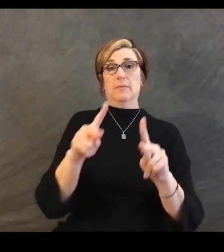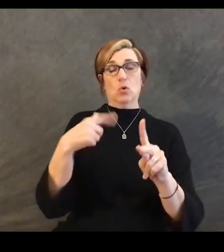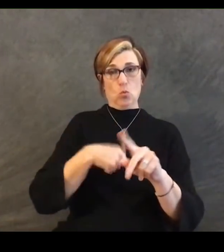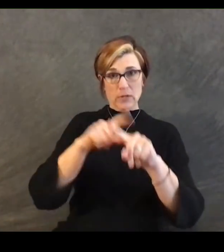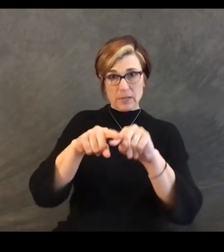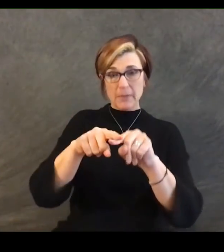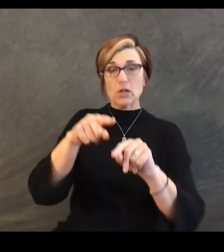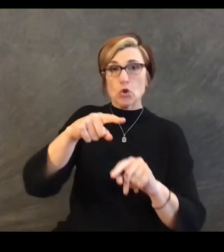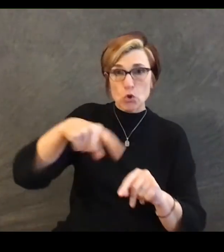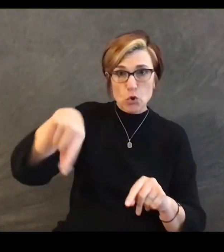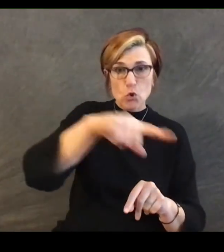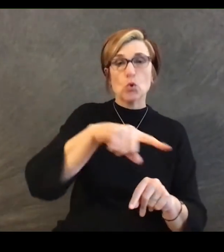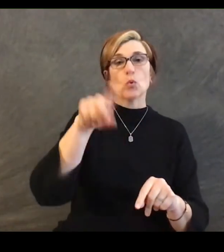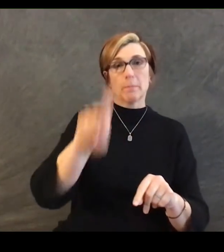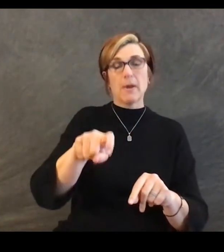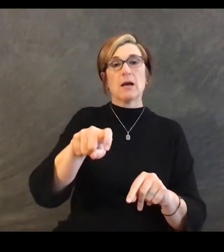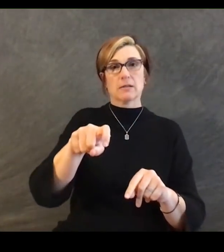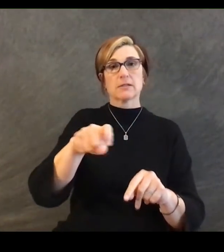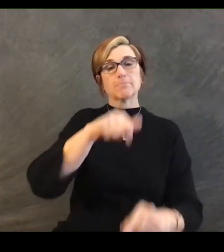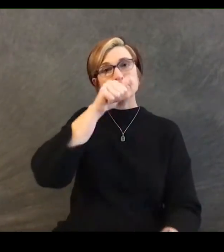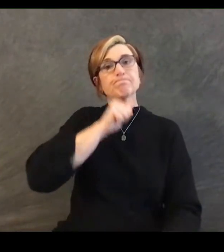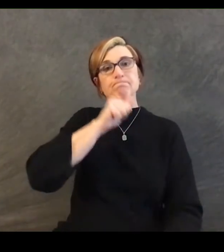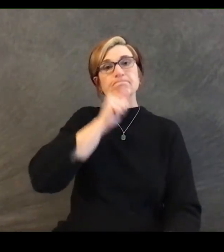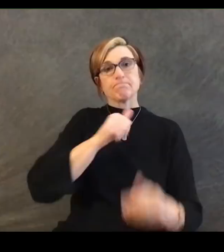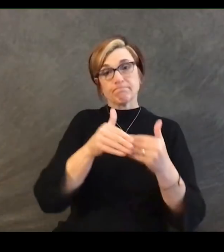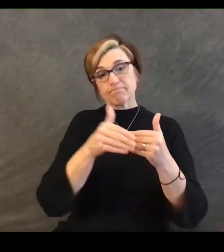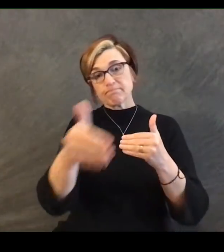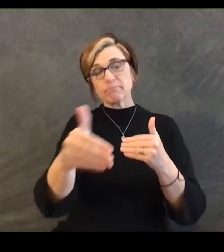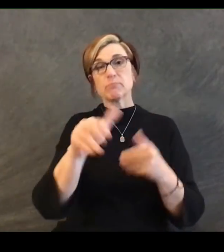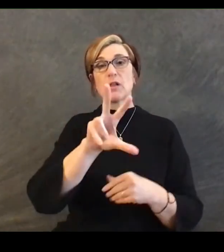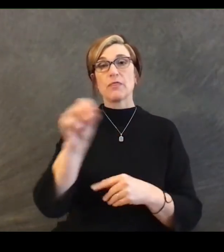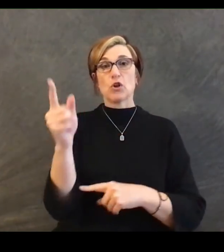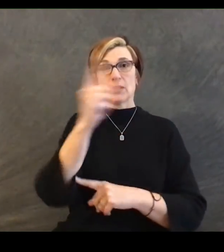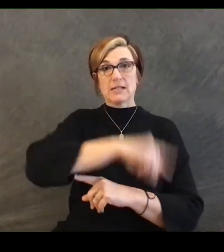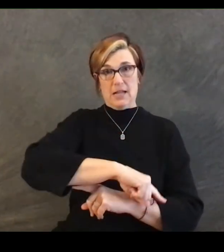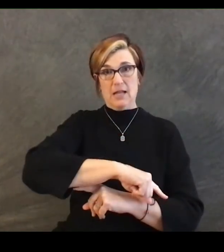to do the things for the next 30 days to make a difference I think you know from